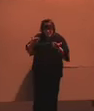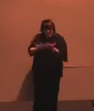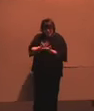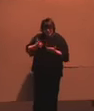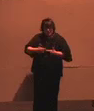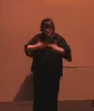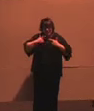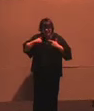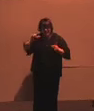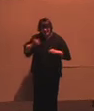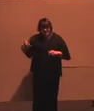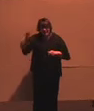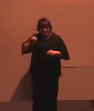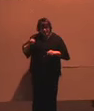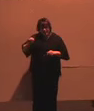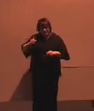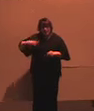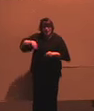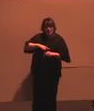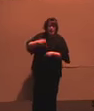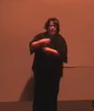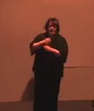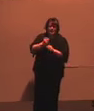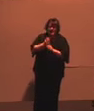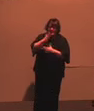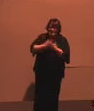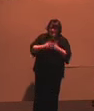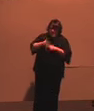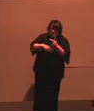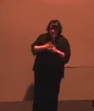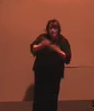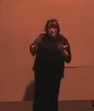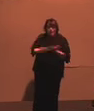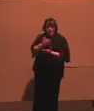so we created some new lifestyle model house.